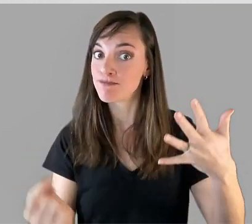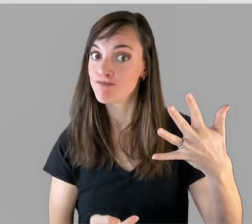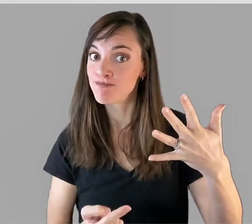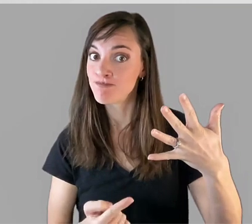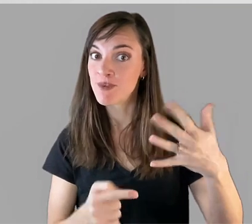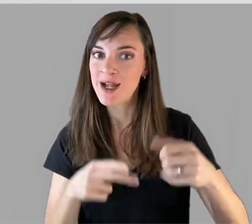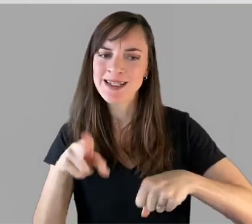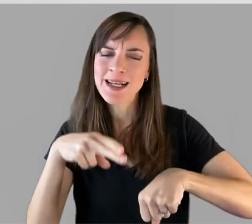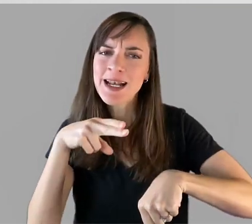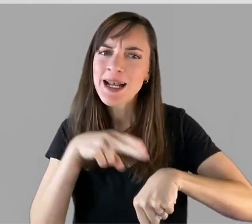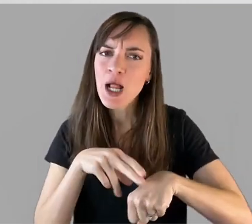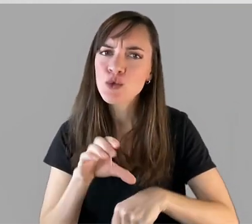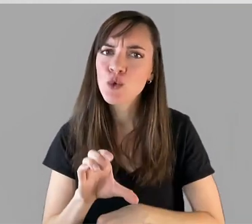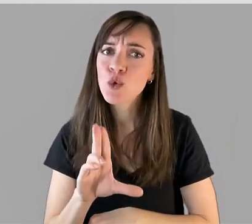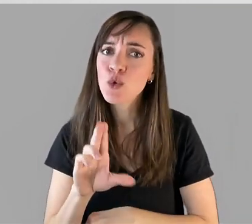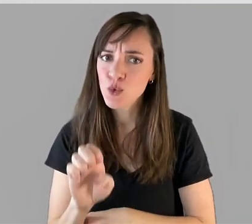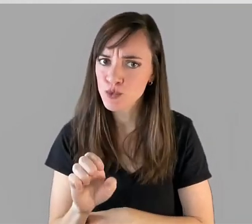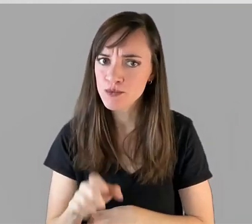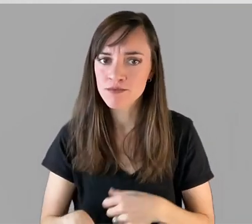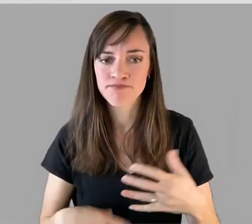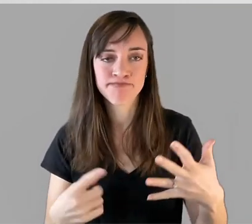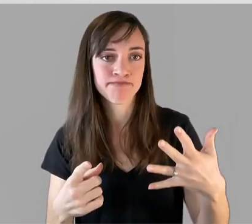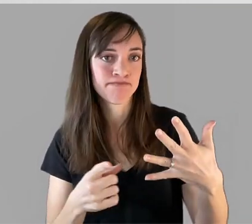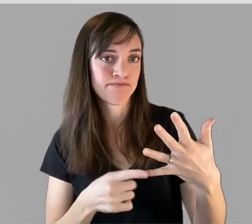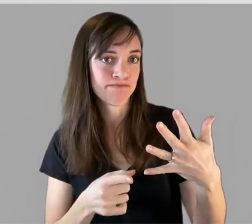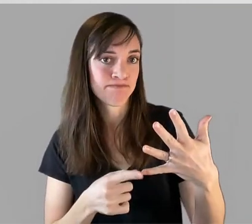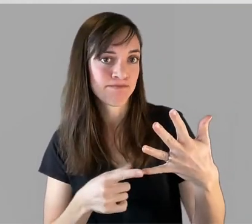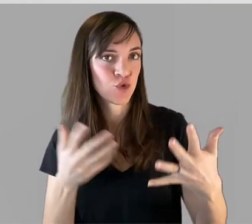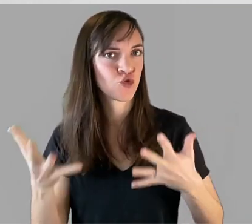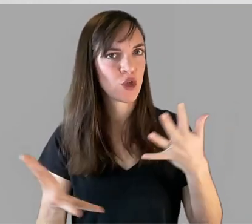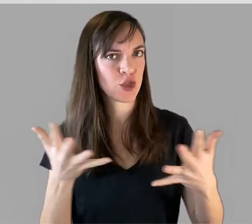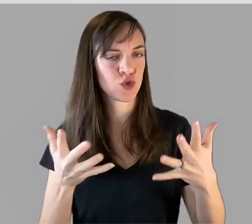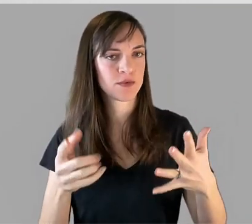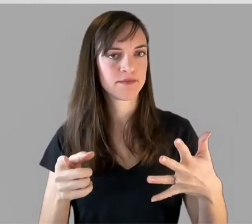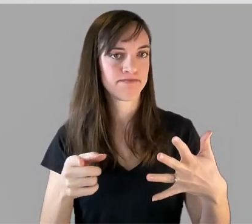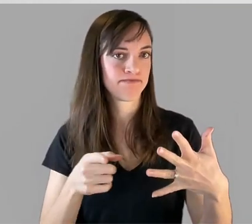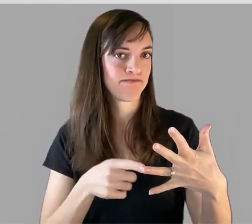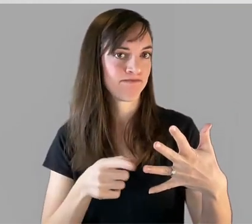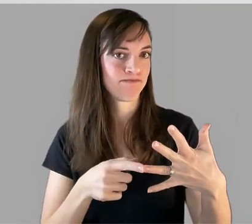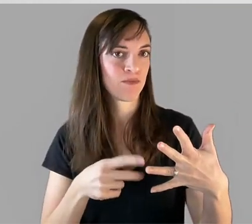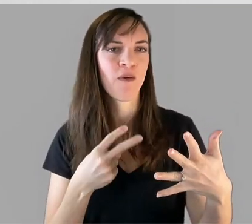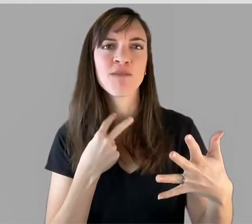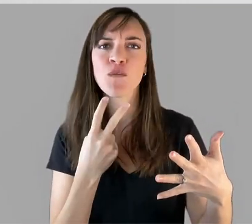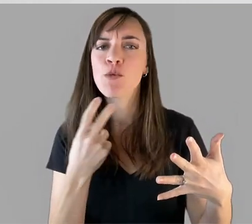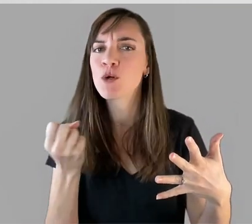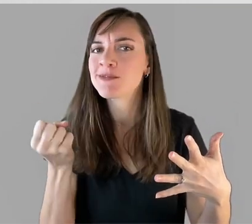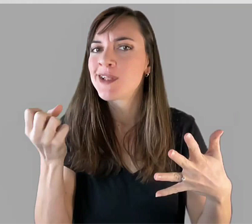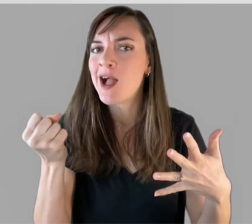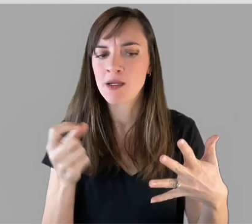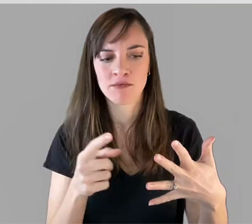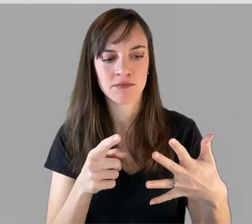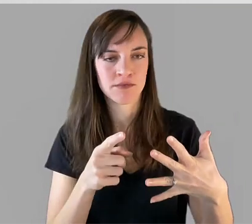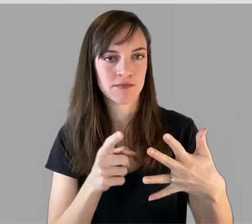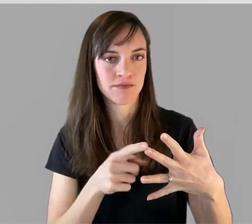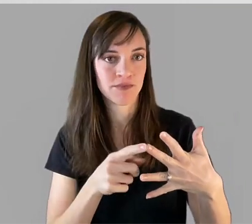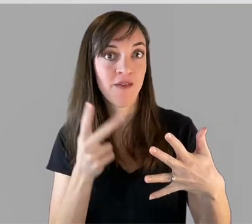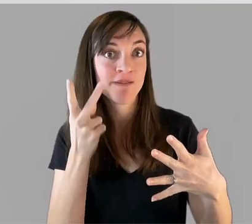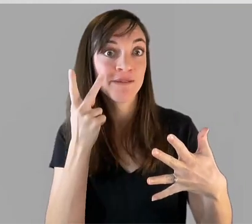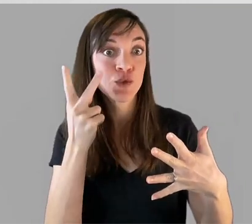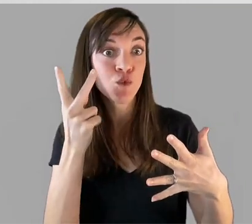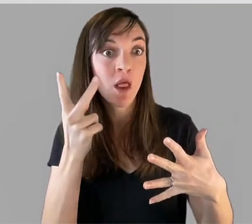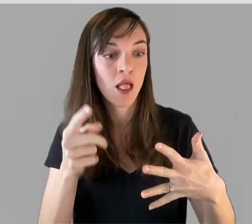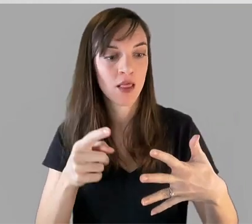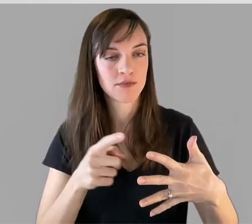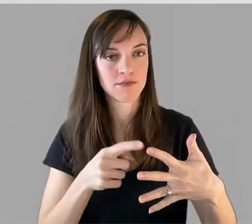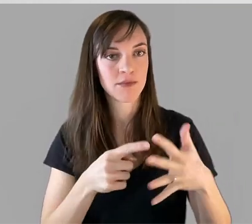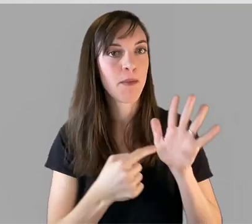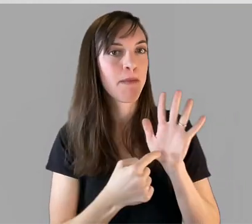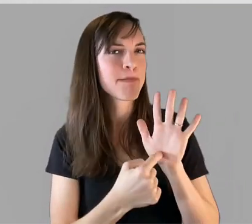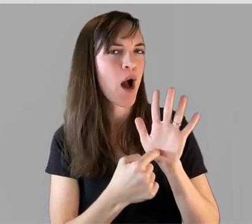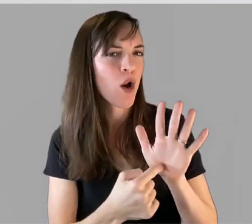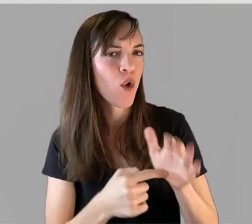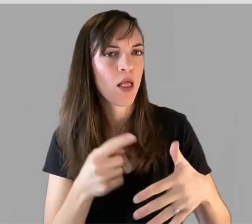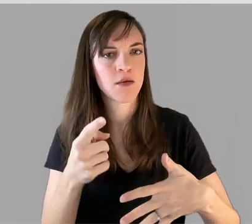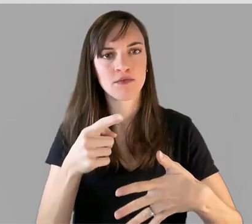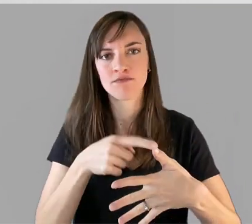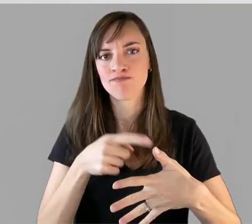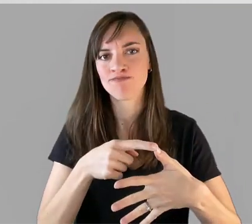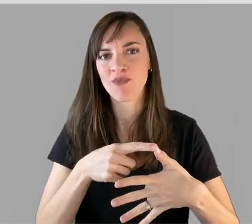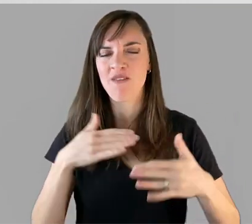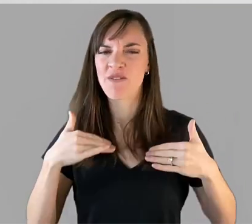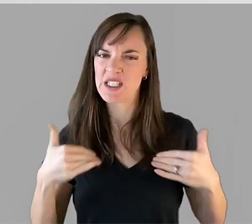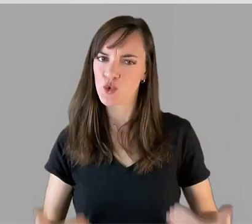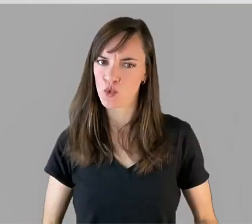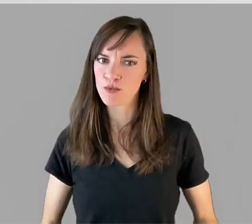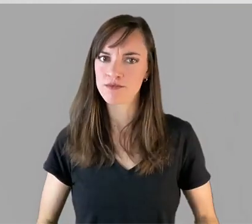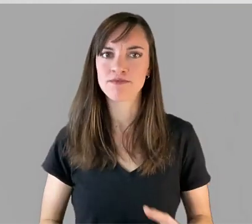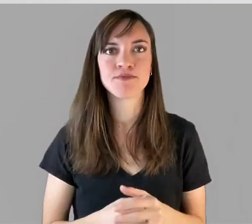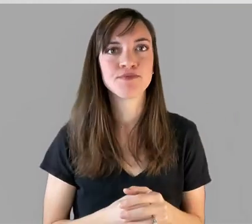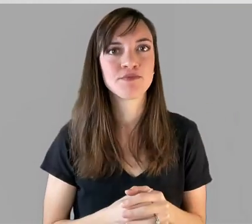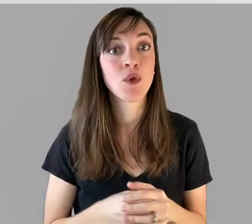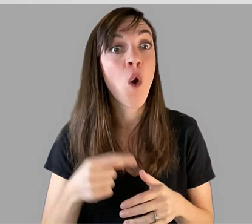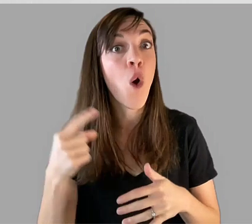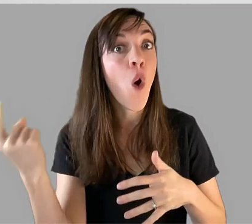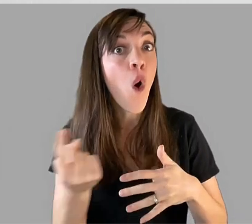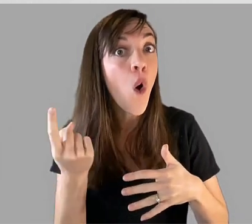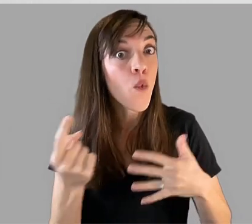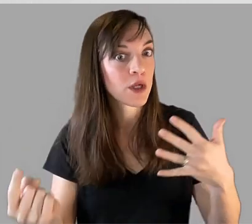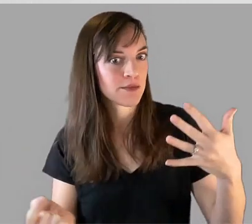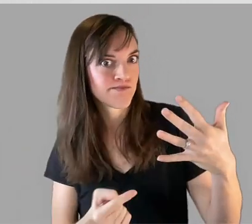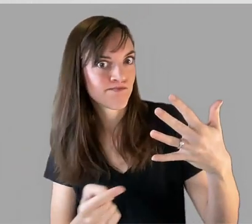is as follows: Natural cue, Gesture, Verbal/Signed, Visual, Model, Physical.